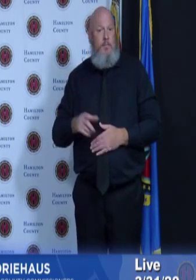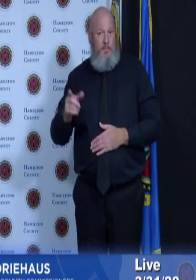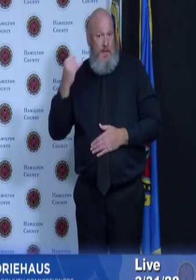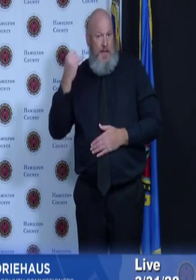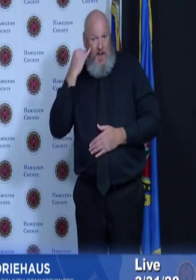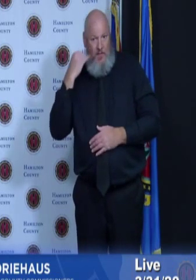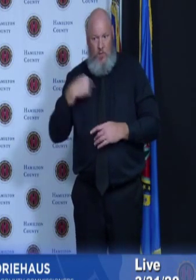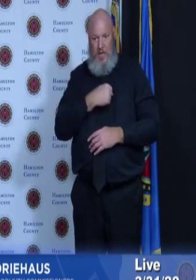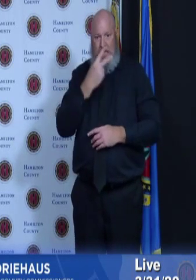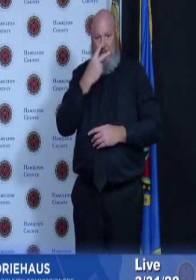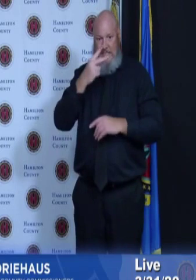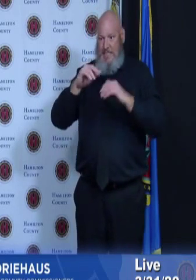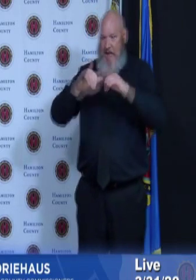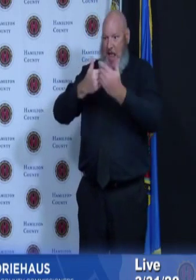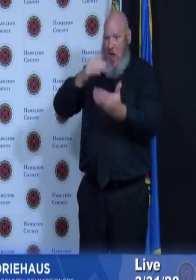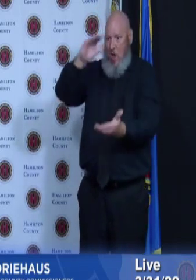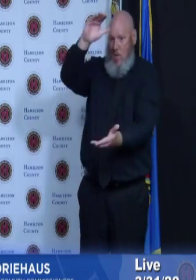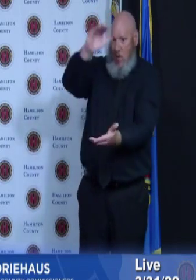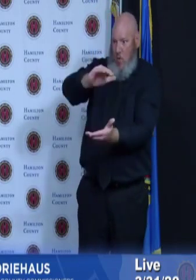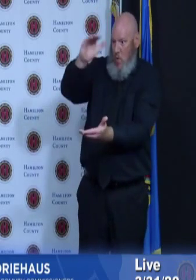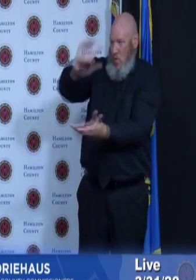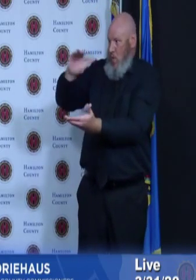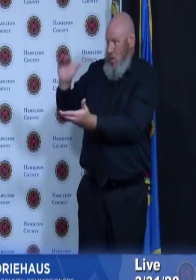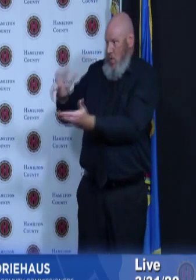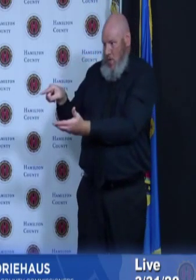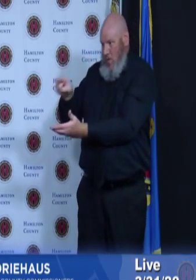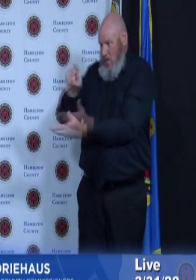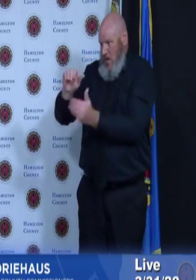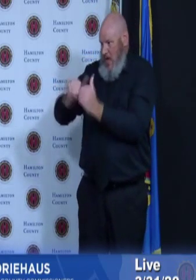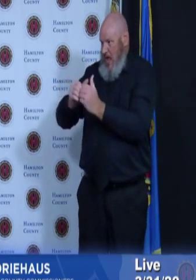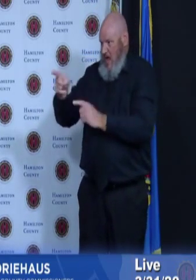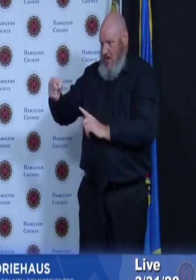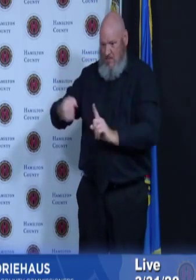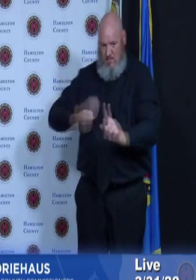that is being collected right now I cannot answer the question as to what